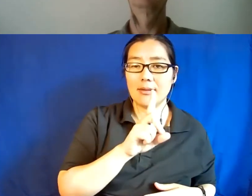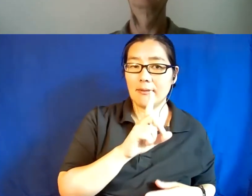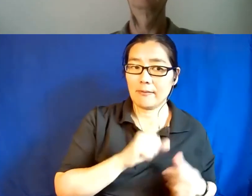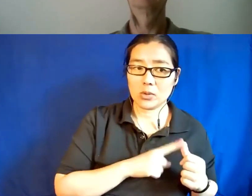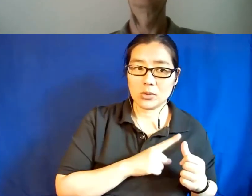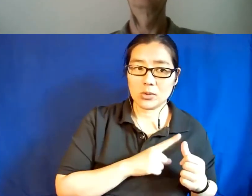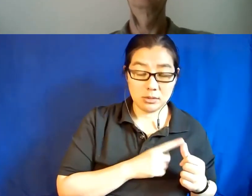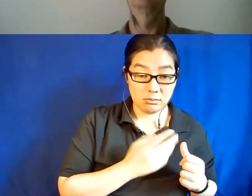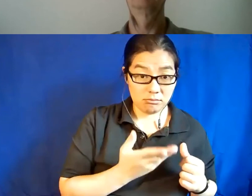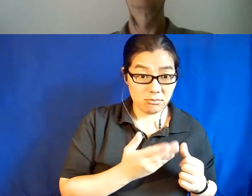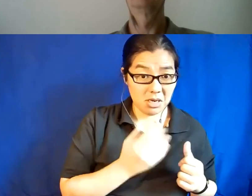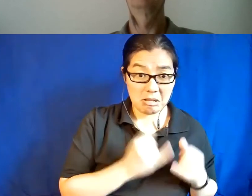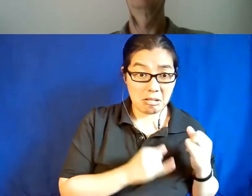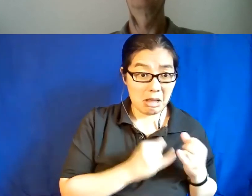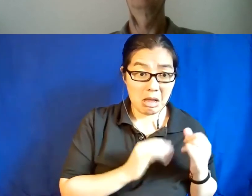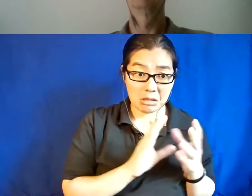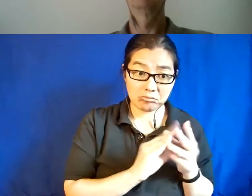Any closing thoughts before we go to questions? Ed